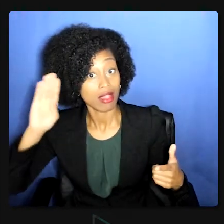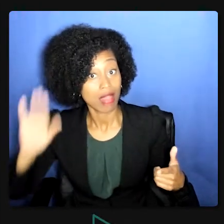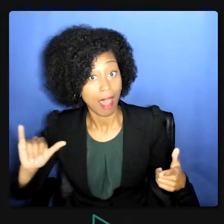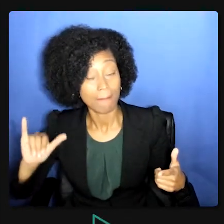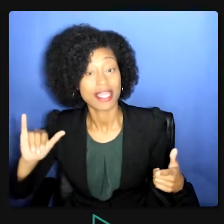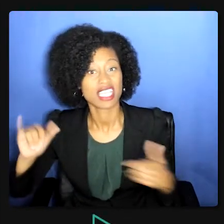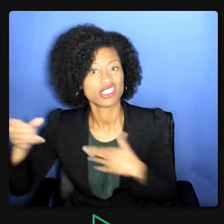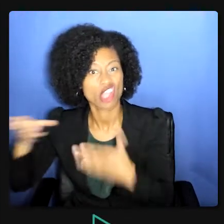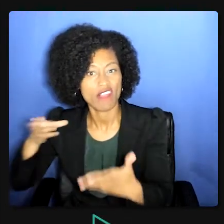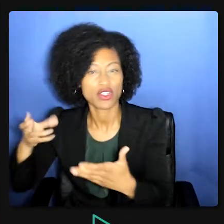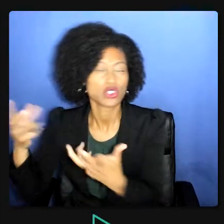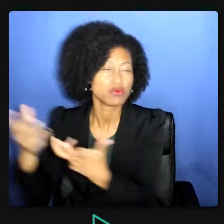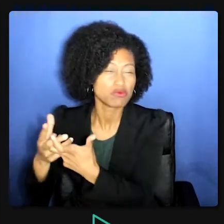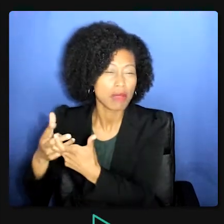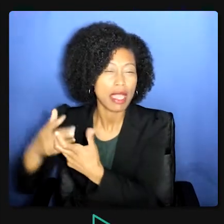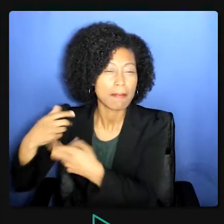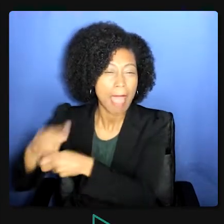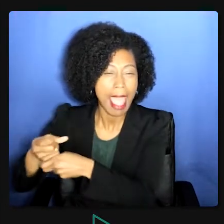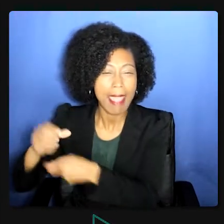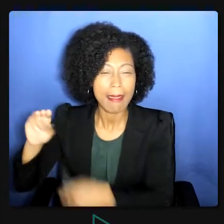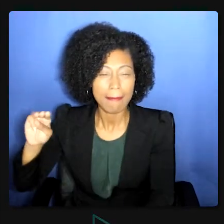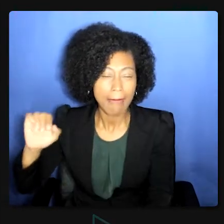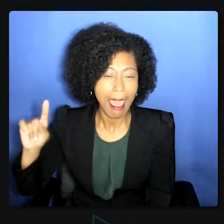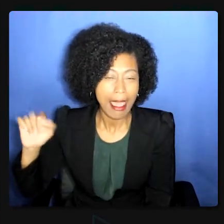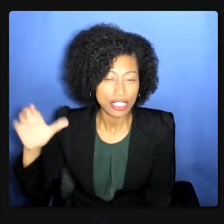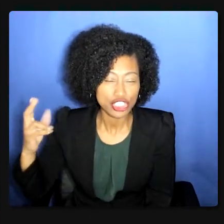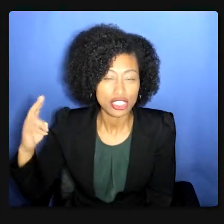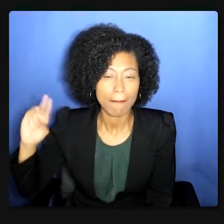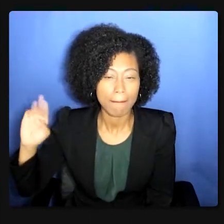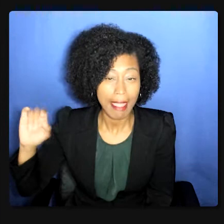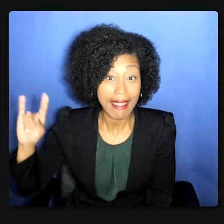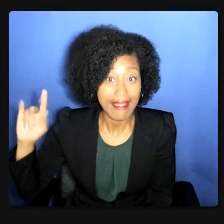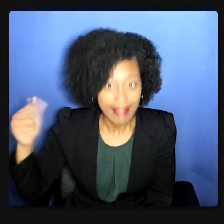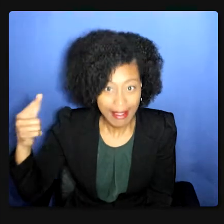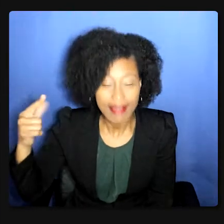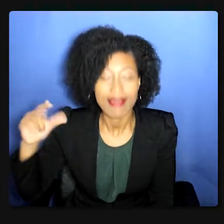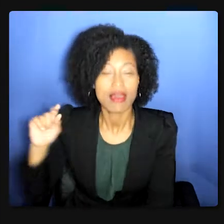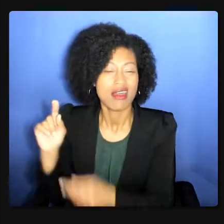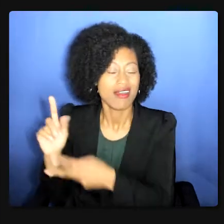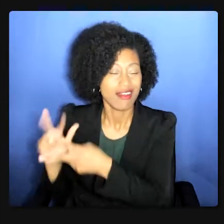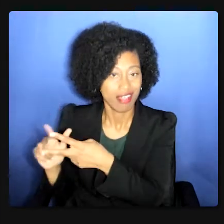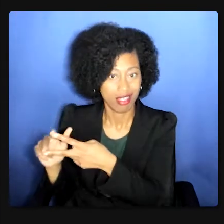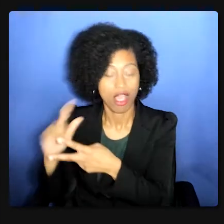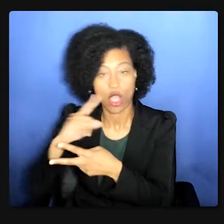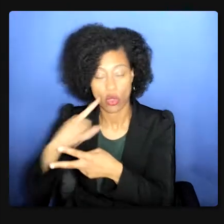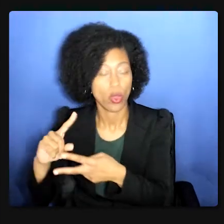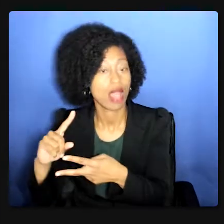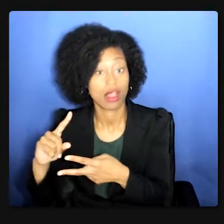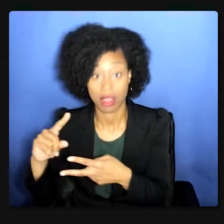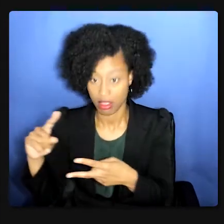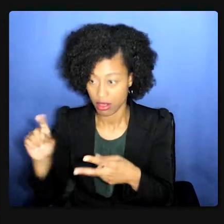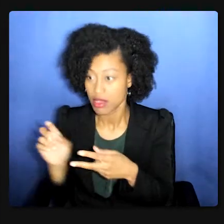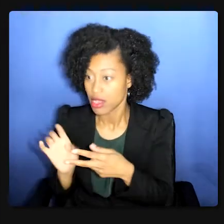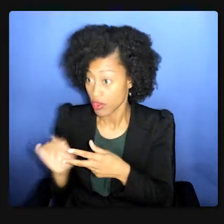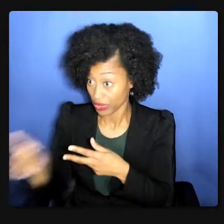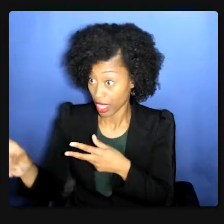so when, you know, people connect there and you know they match, right, it can allocate the game server. When you allocate the game server,